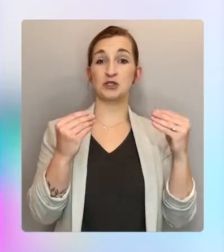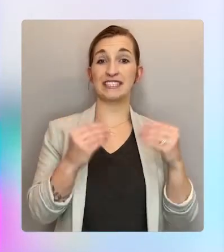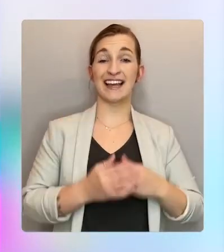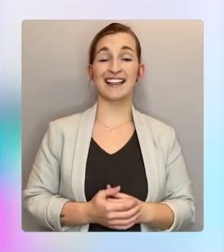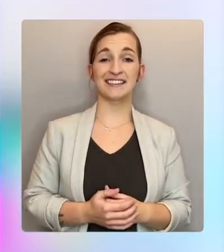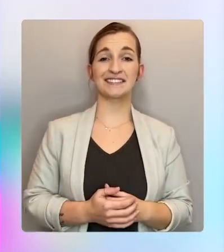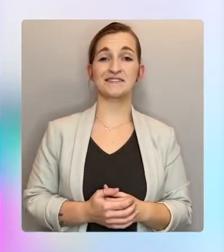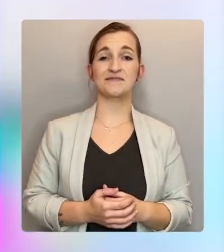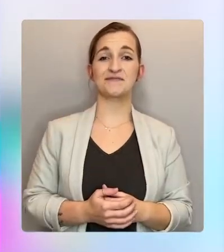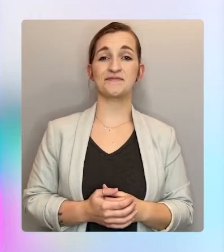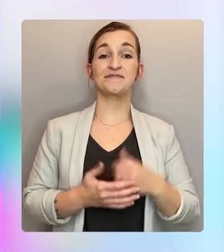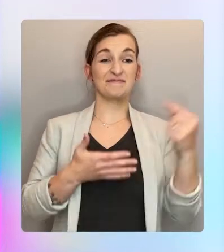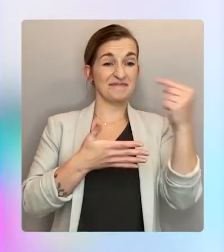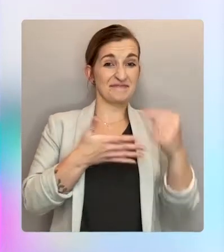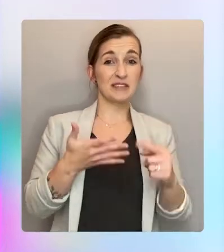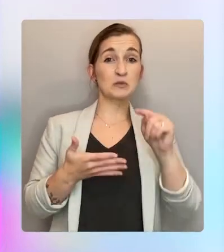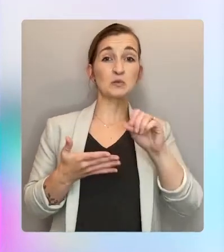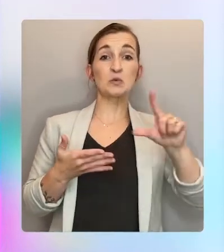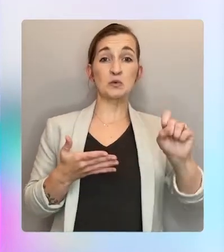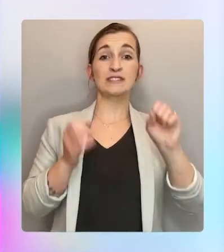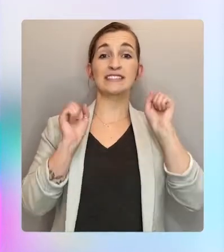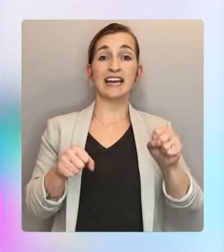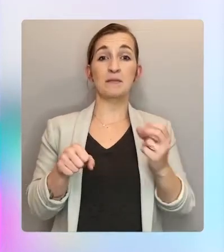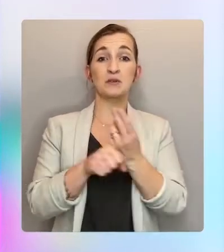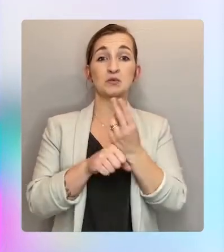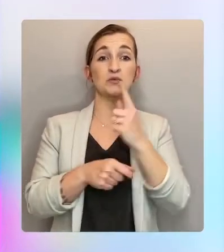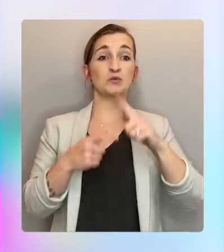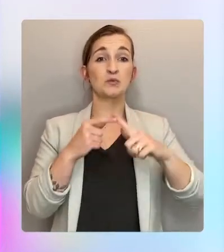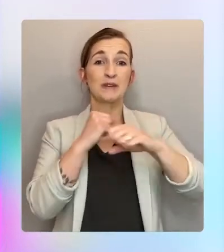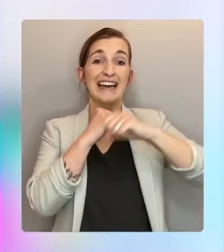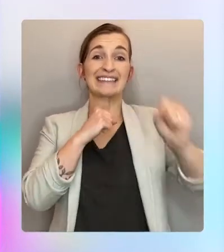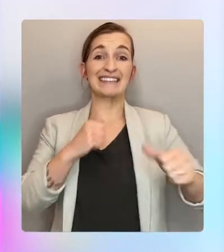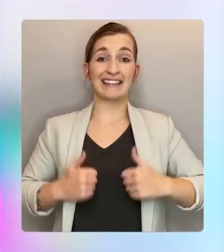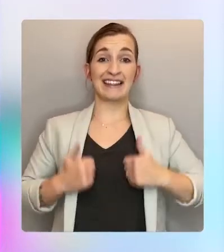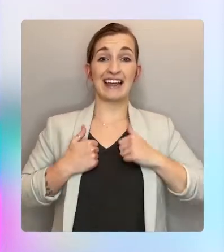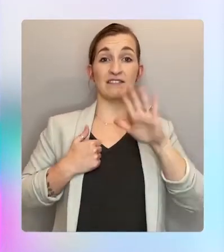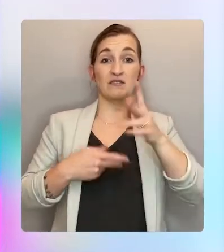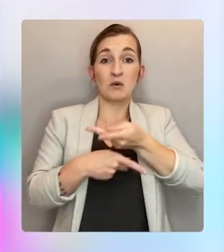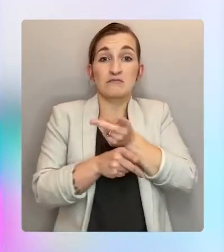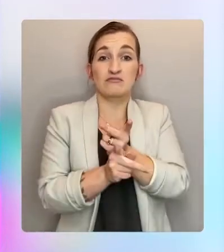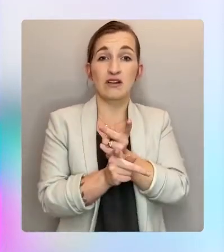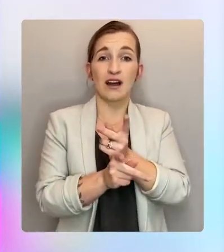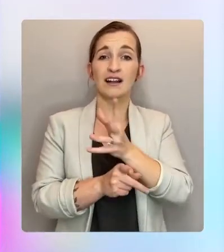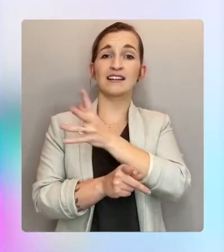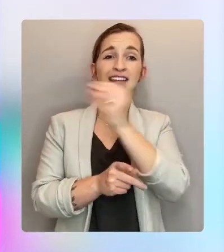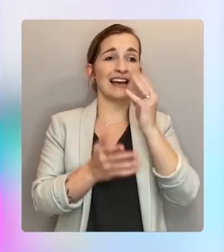Each of these tools can be reused to extend the life of a product and help ensure many more merchandisable moments